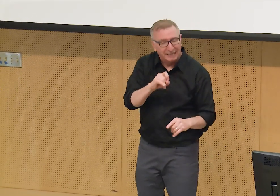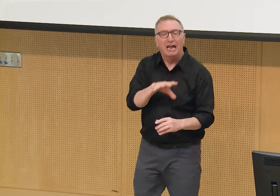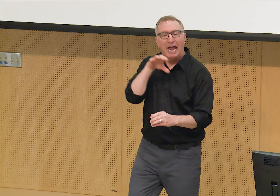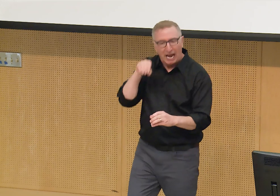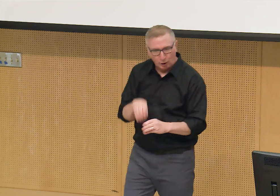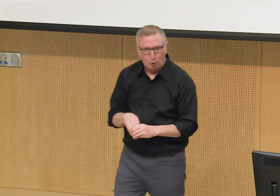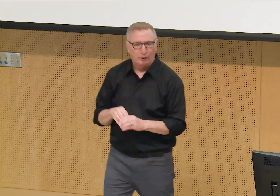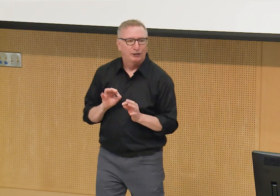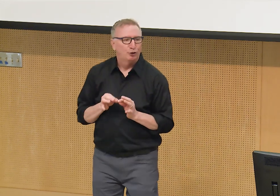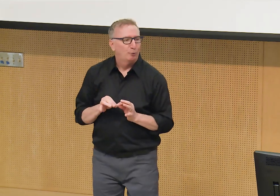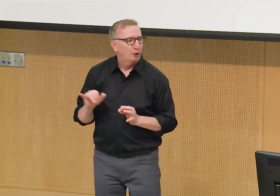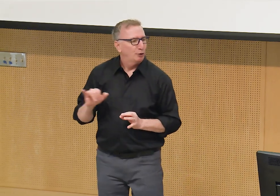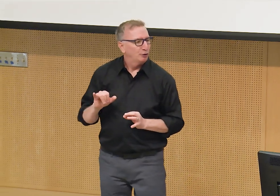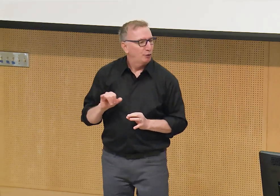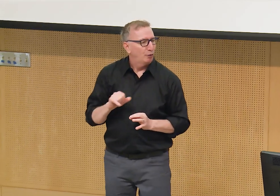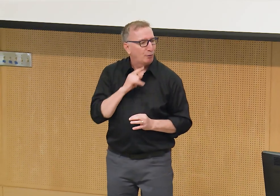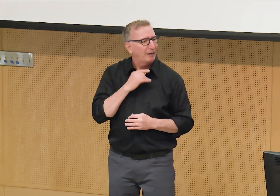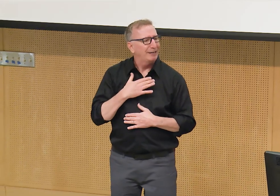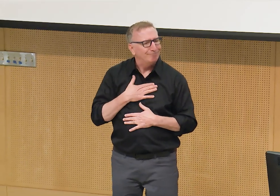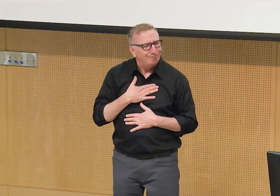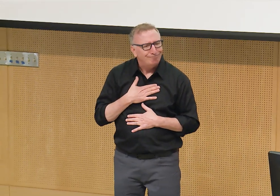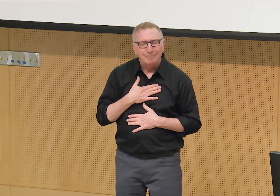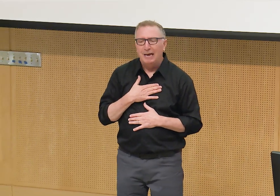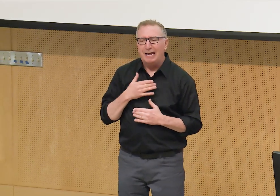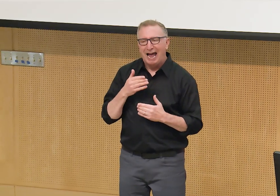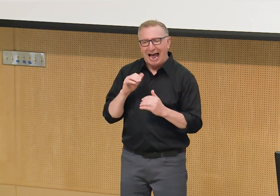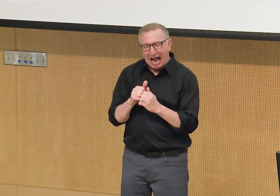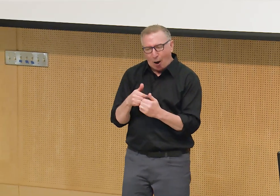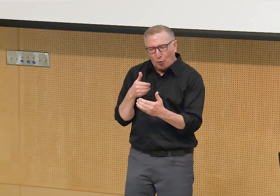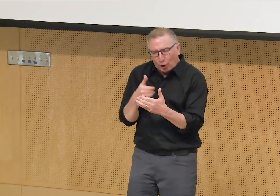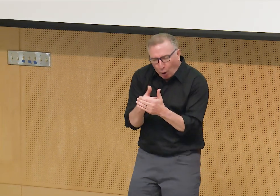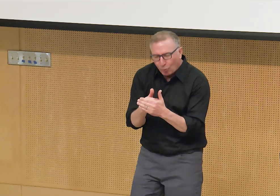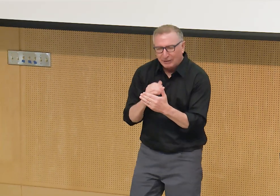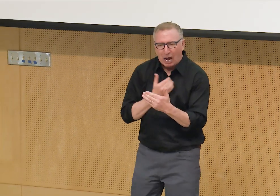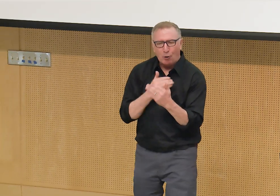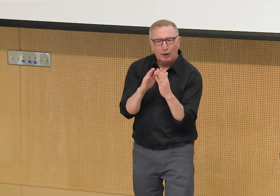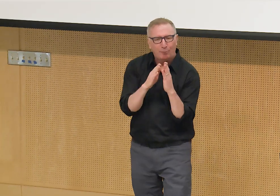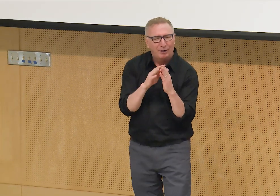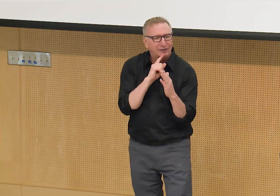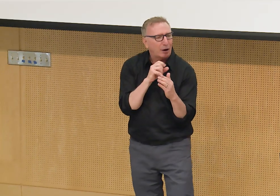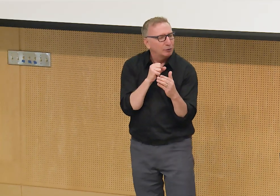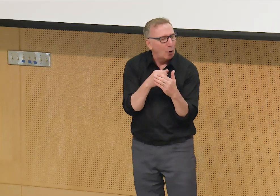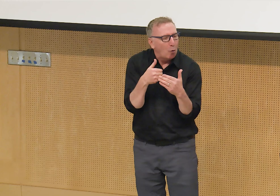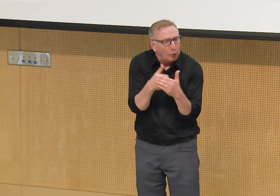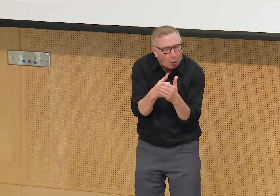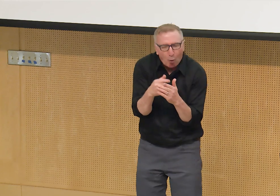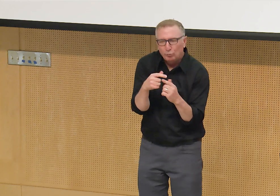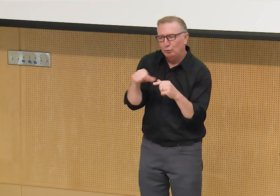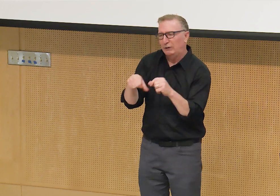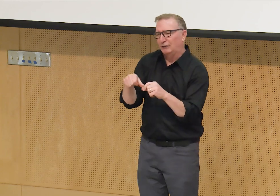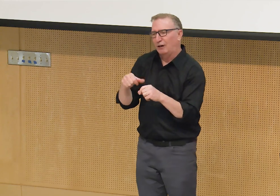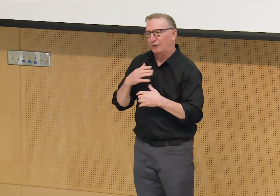interpreters as well, which is really touching and shows how close our communities were to one another.